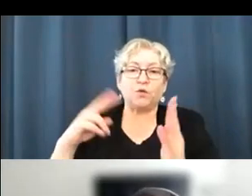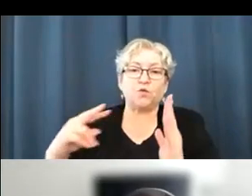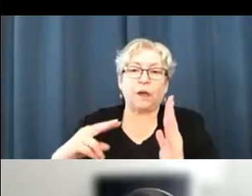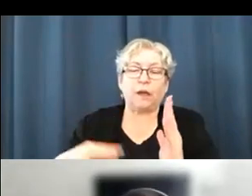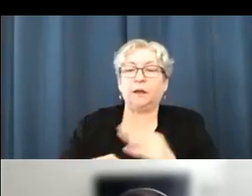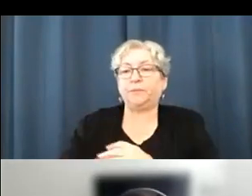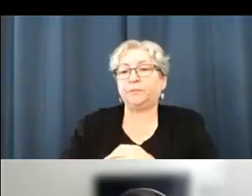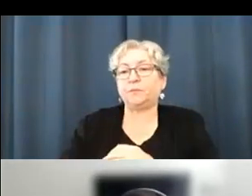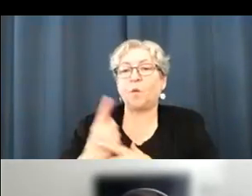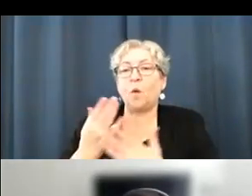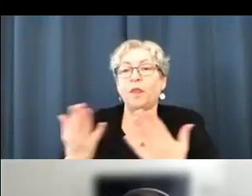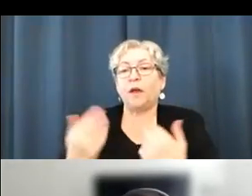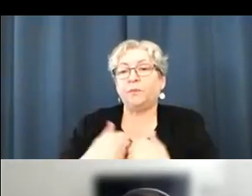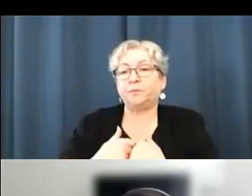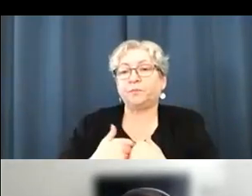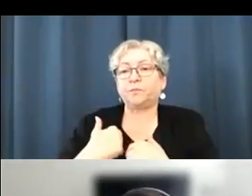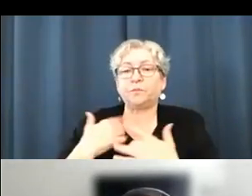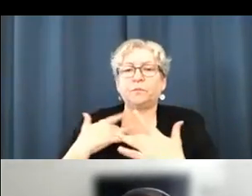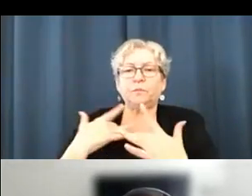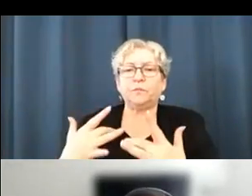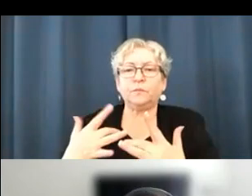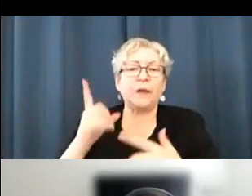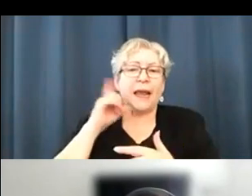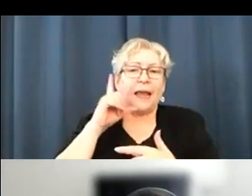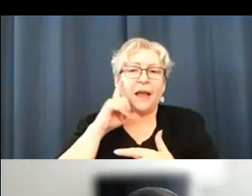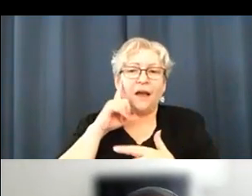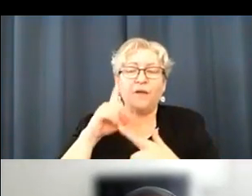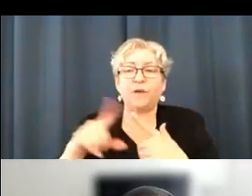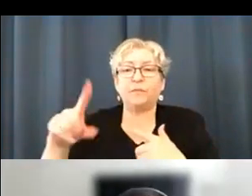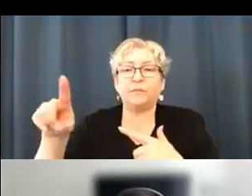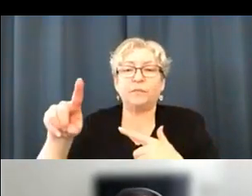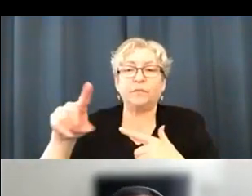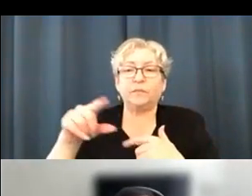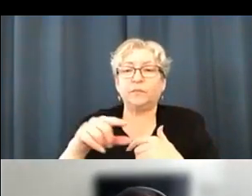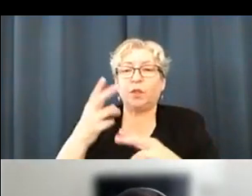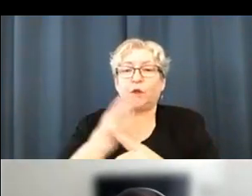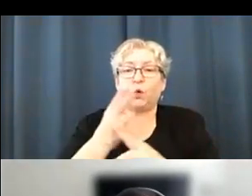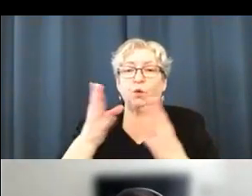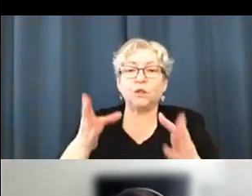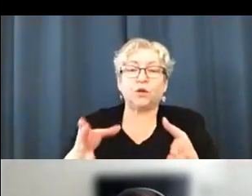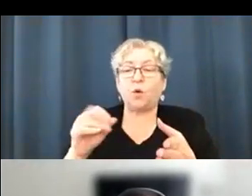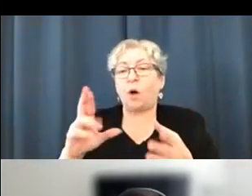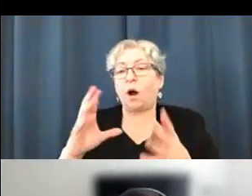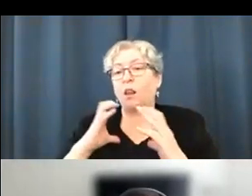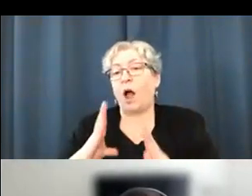One thing we often hear from our users or clients that,